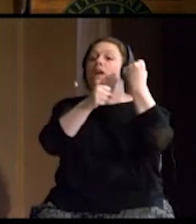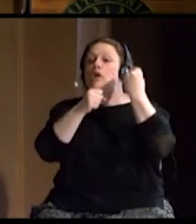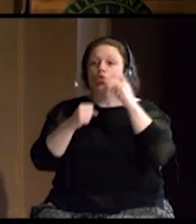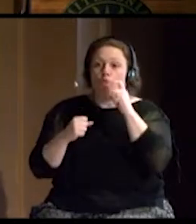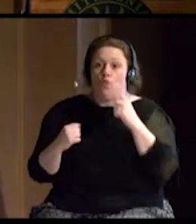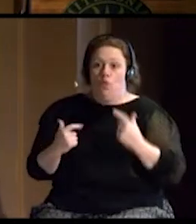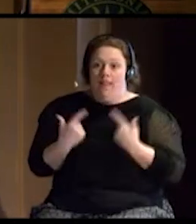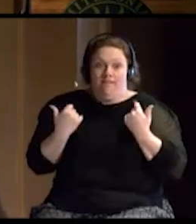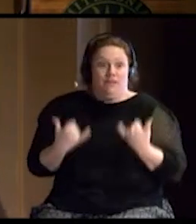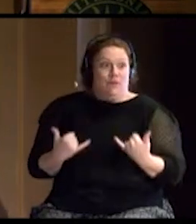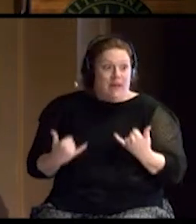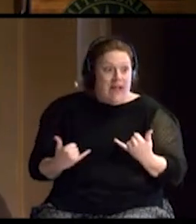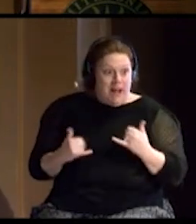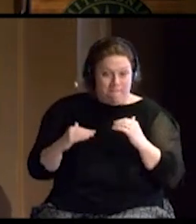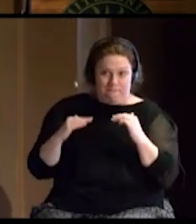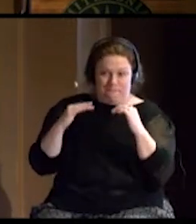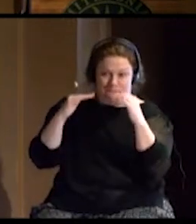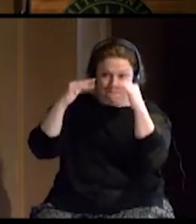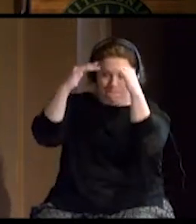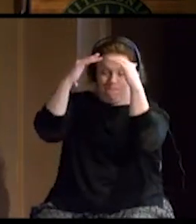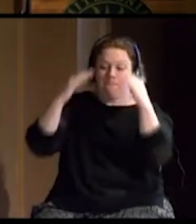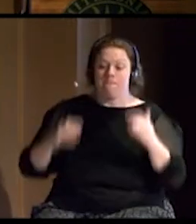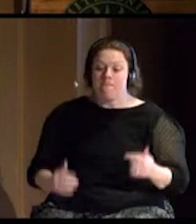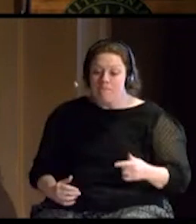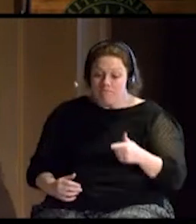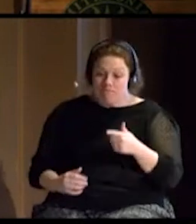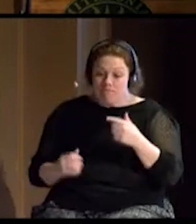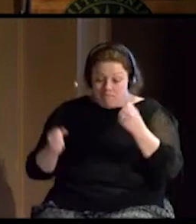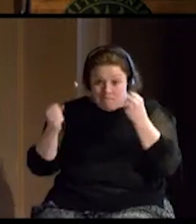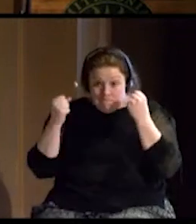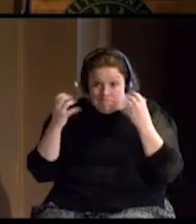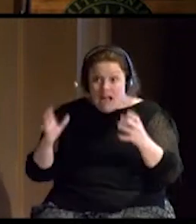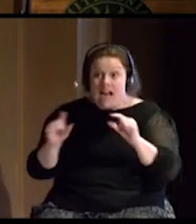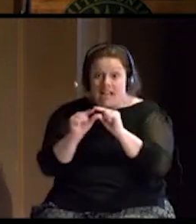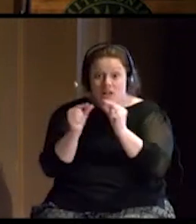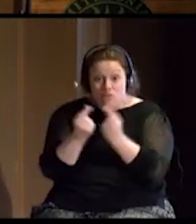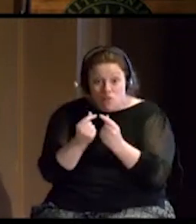comprises groups that underwent remarkable diversification